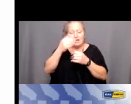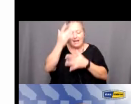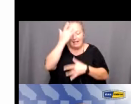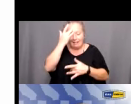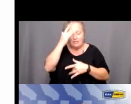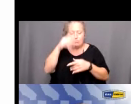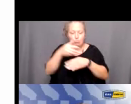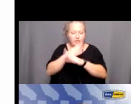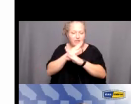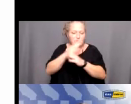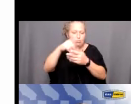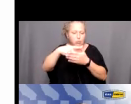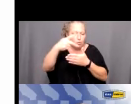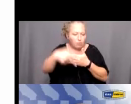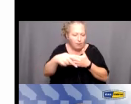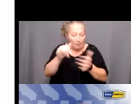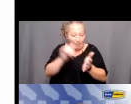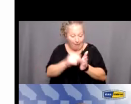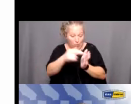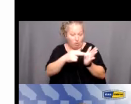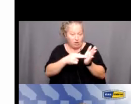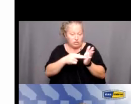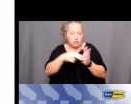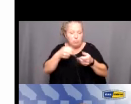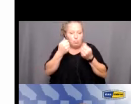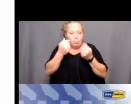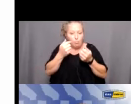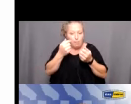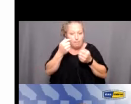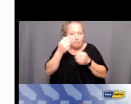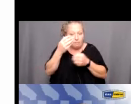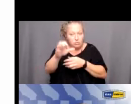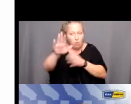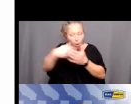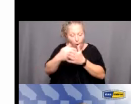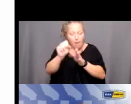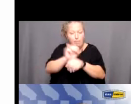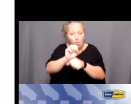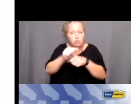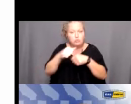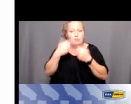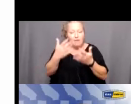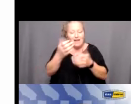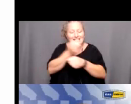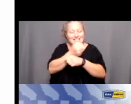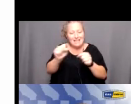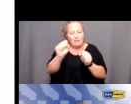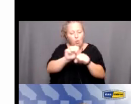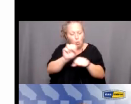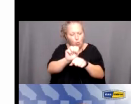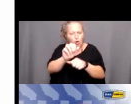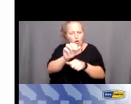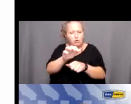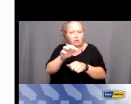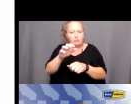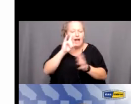This regulation requires all employers to provide a safe workplace, which includes identifying hazards and correcting them.